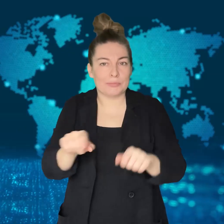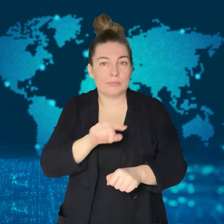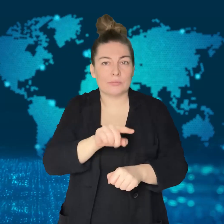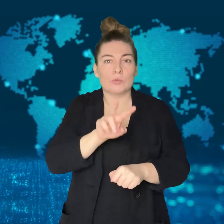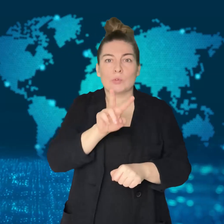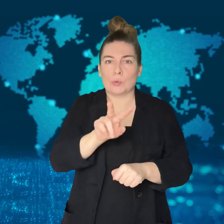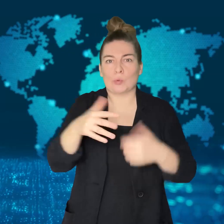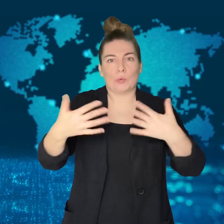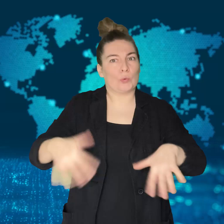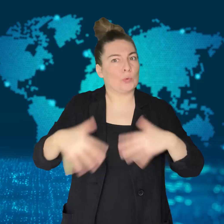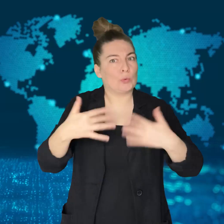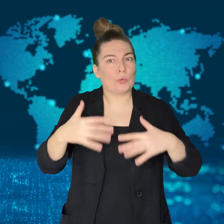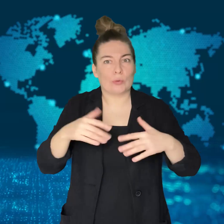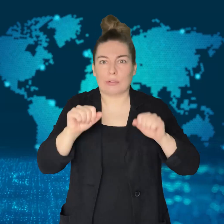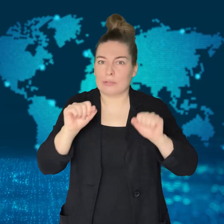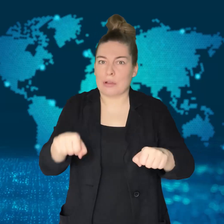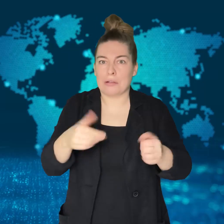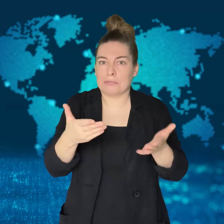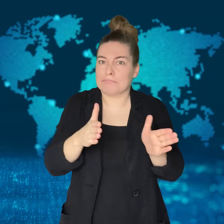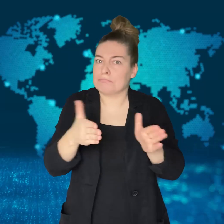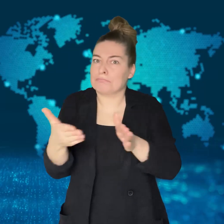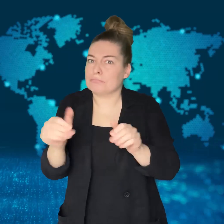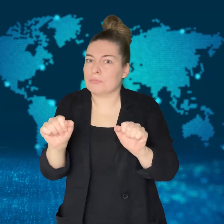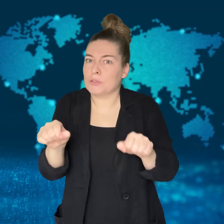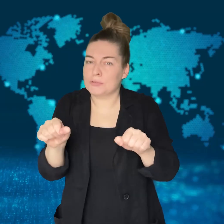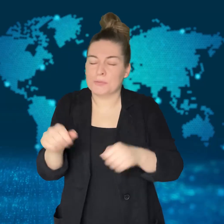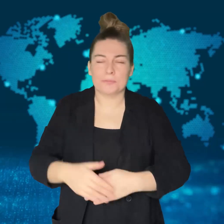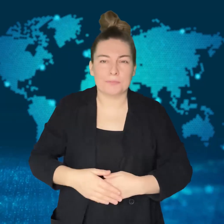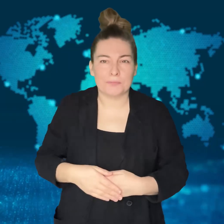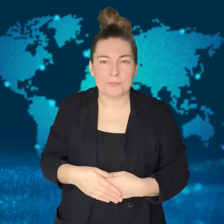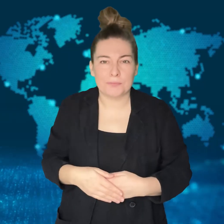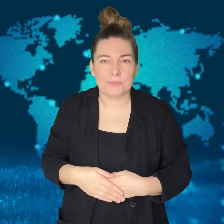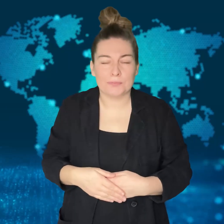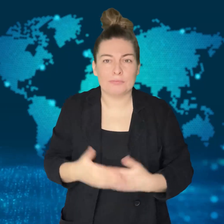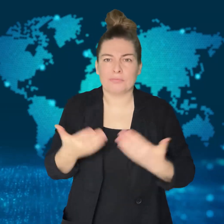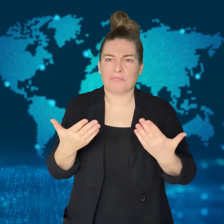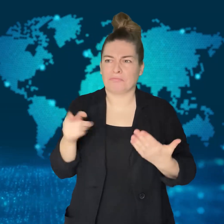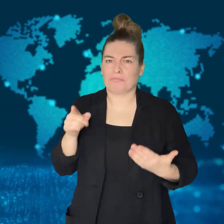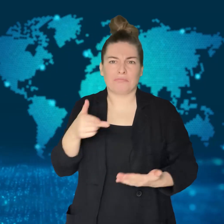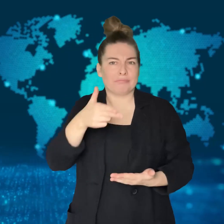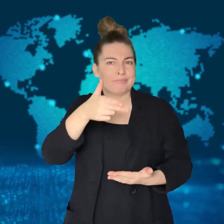whom have life-threatening injuries.